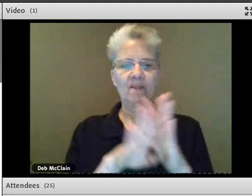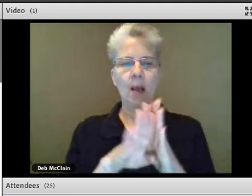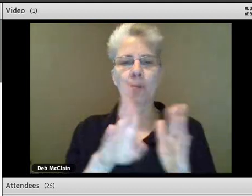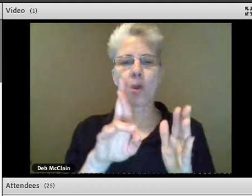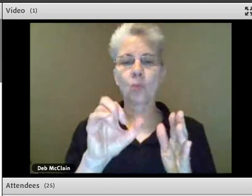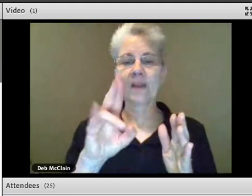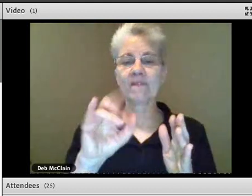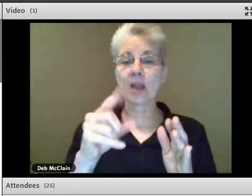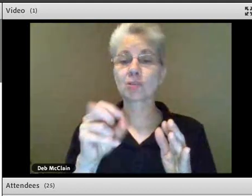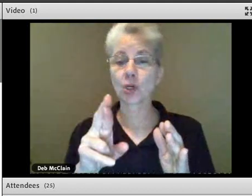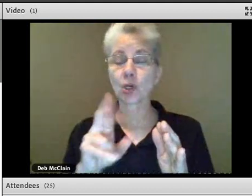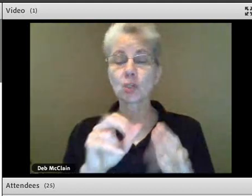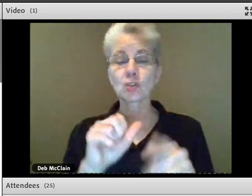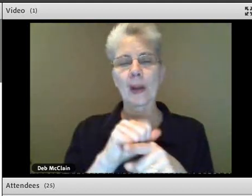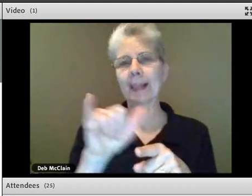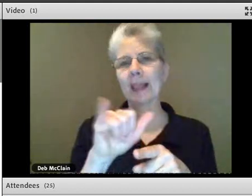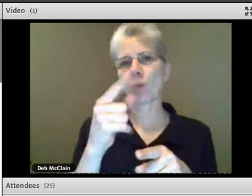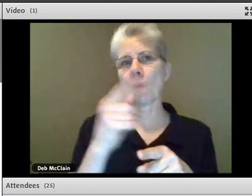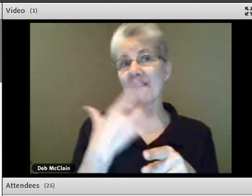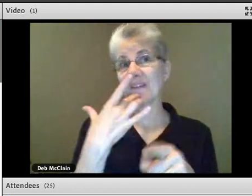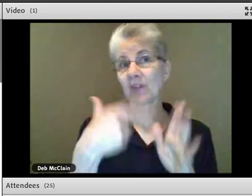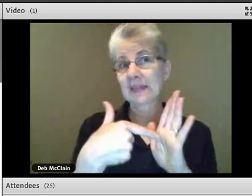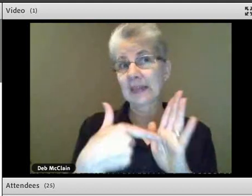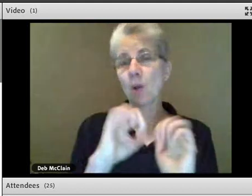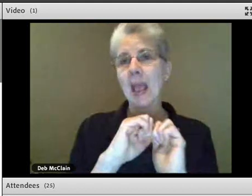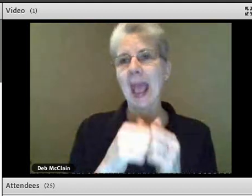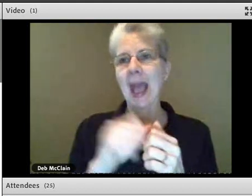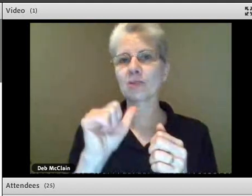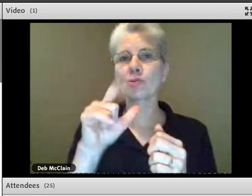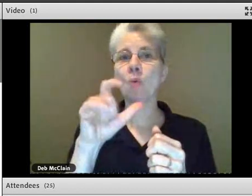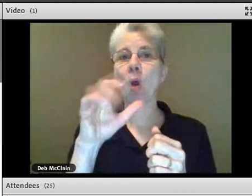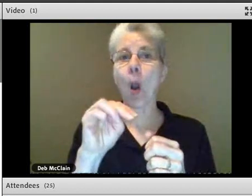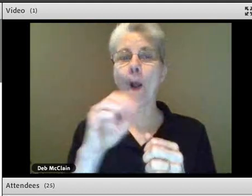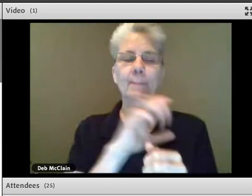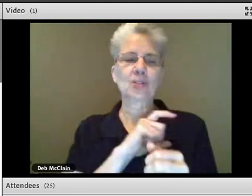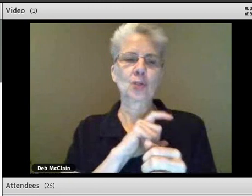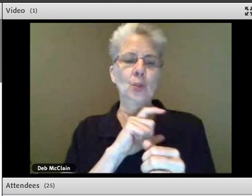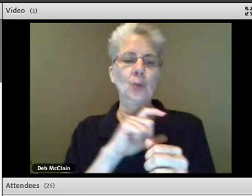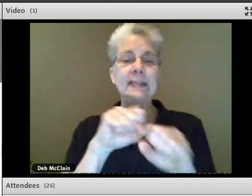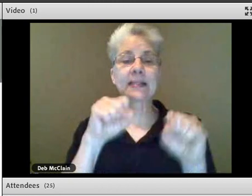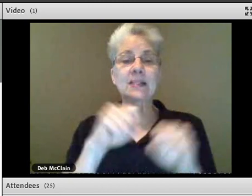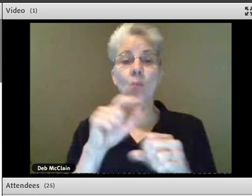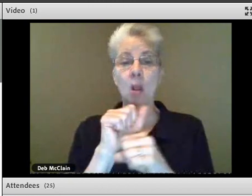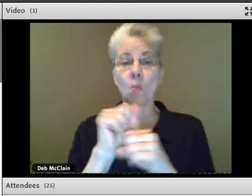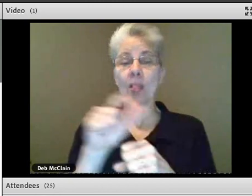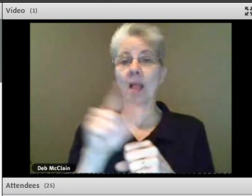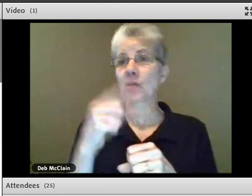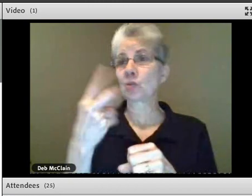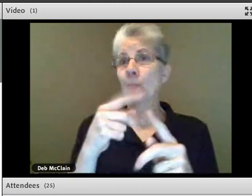such as, like, one of my favorite examples is, how to arm a security system. So when I worked at the library, only, like, two people knew how to do it,